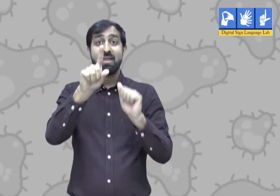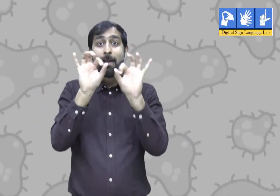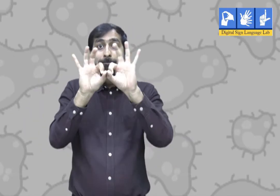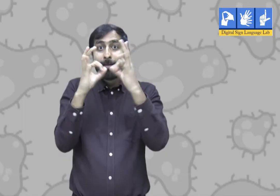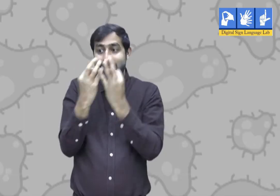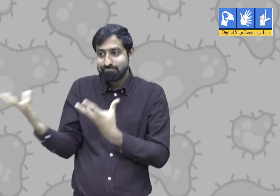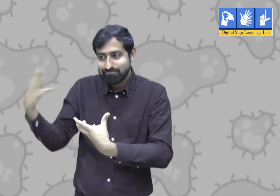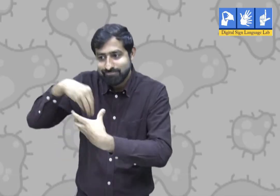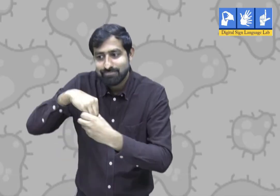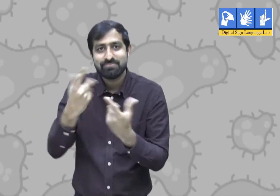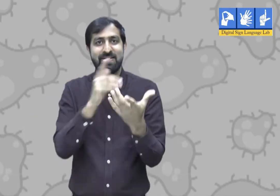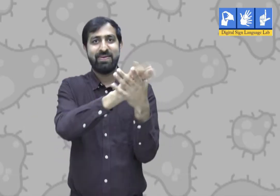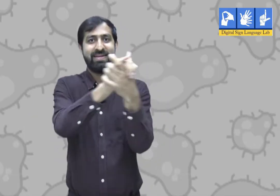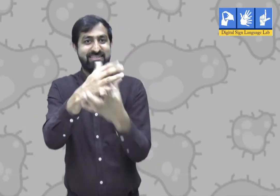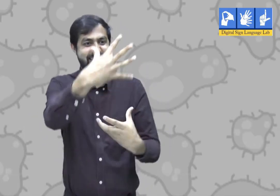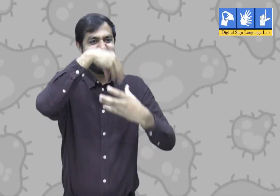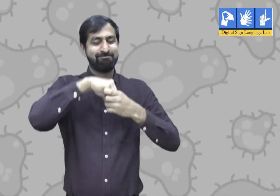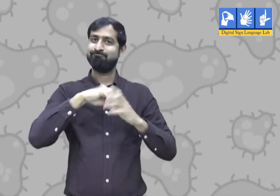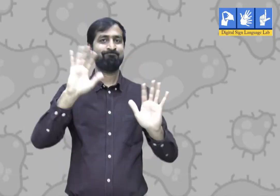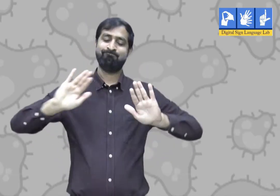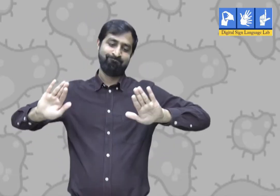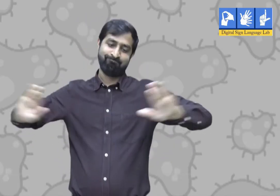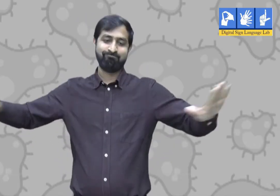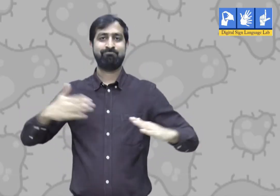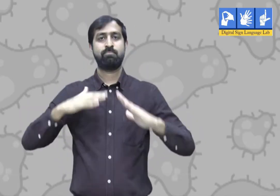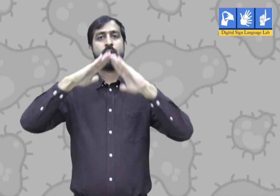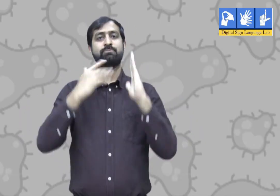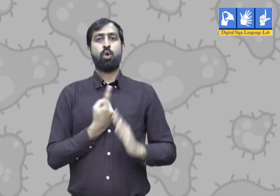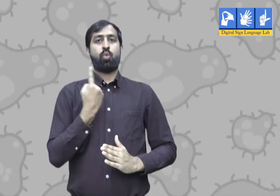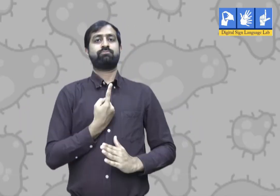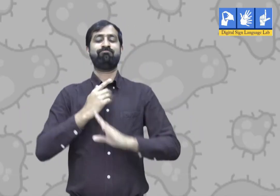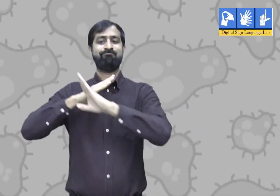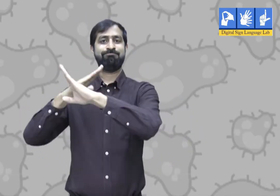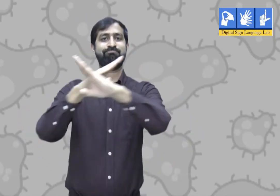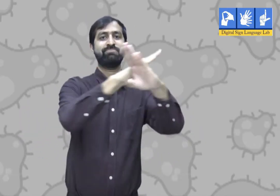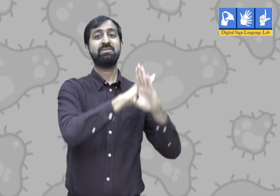Maintain social distancing, quarantine yourself, stay at home and avoid going outside.